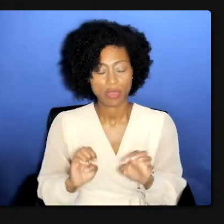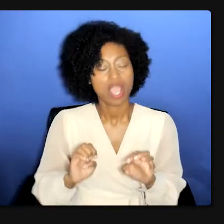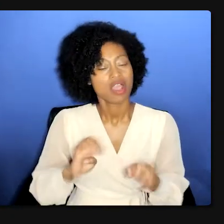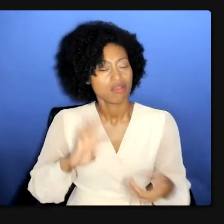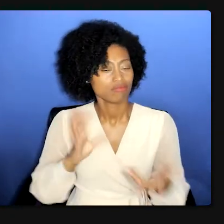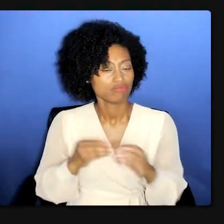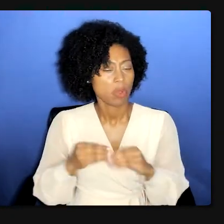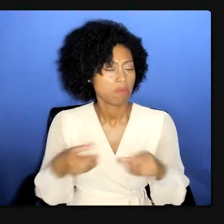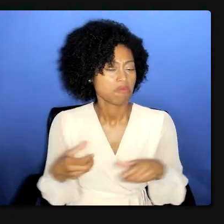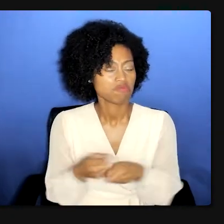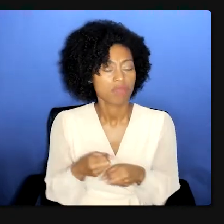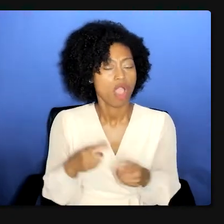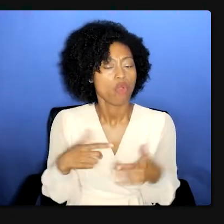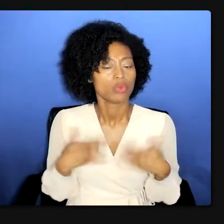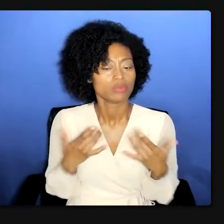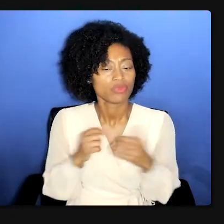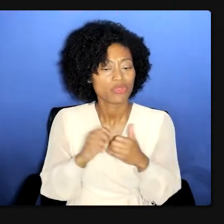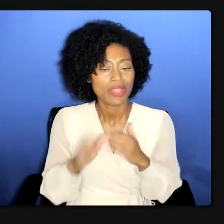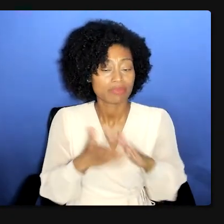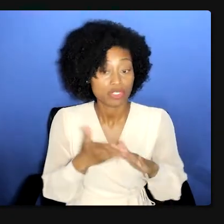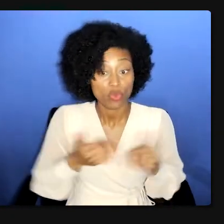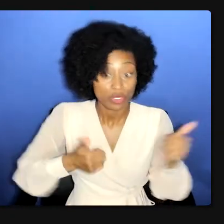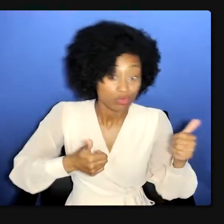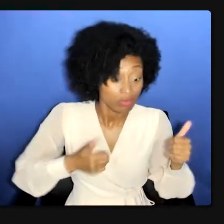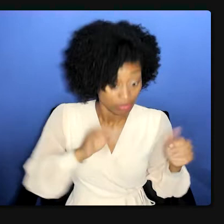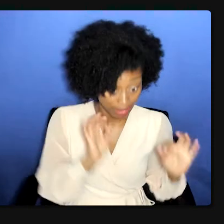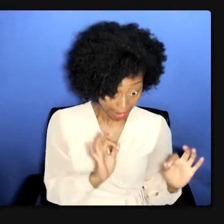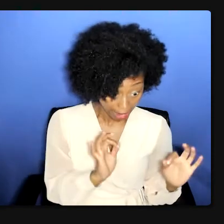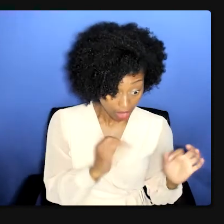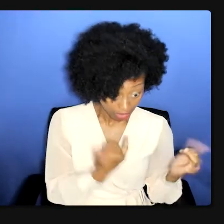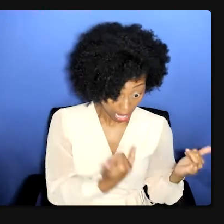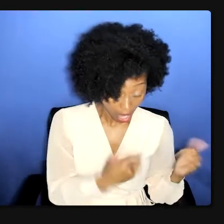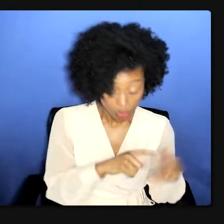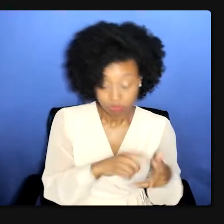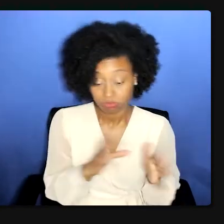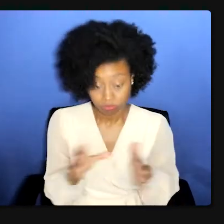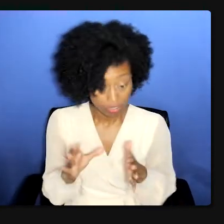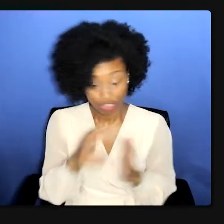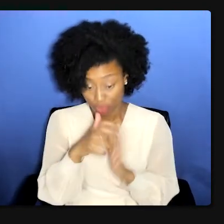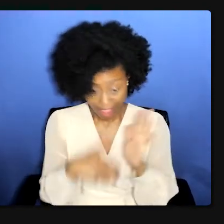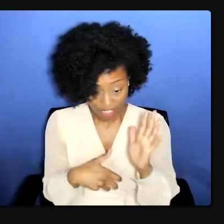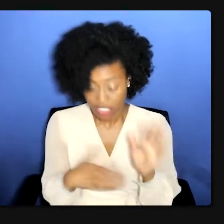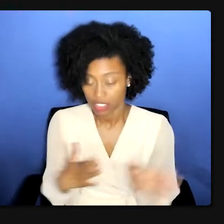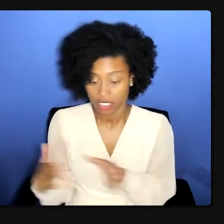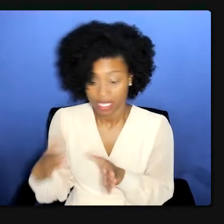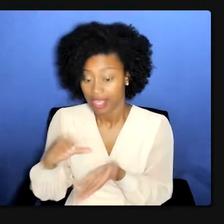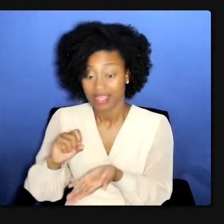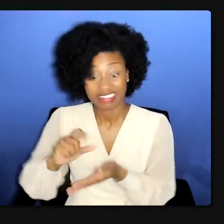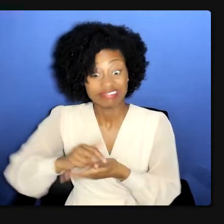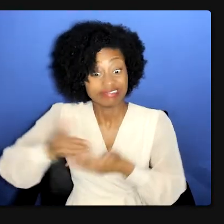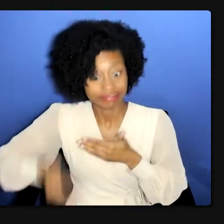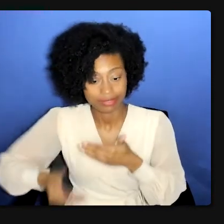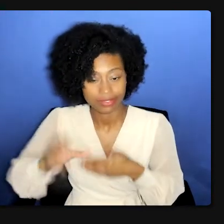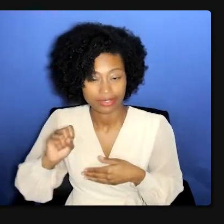which shows you an overview of all of your experiments, including which ones are running, drafted, scheduled, and completed.